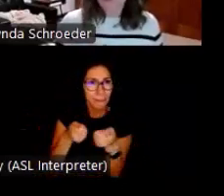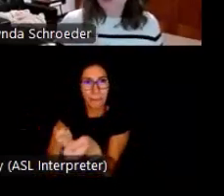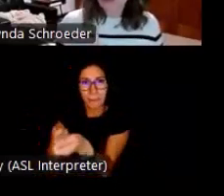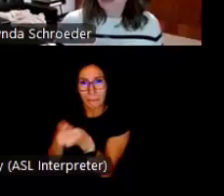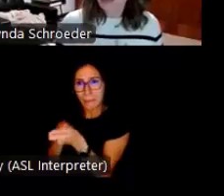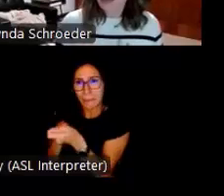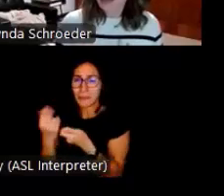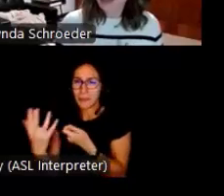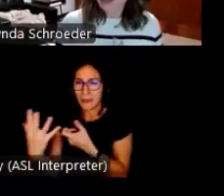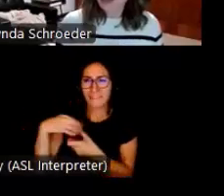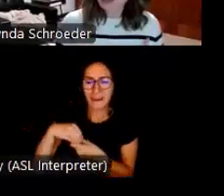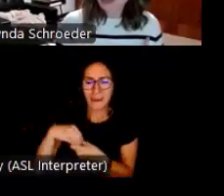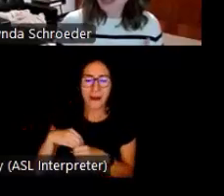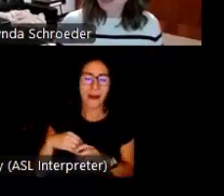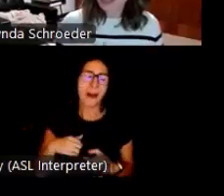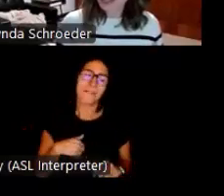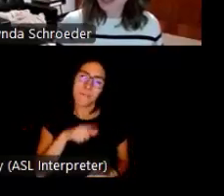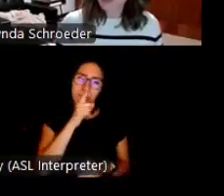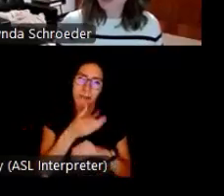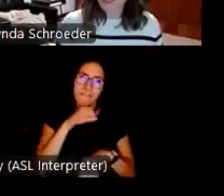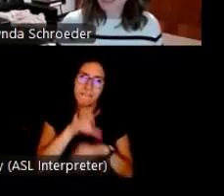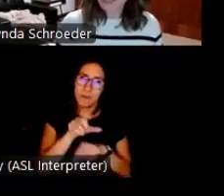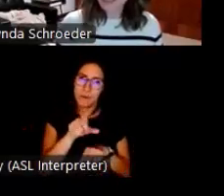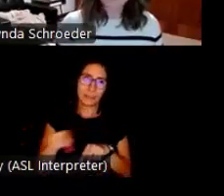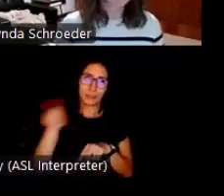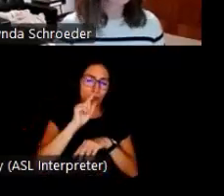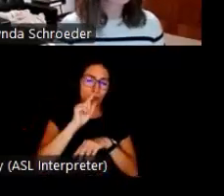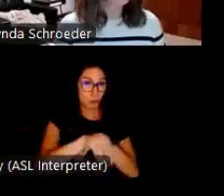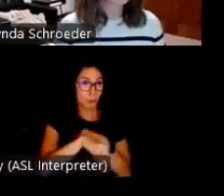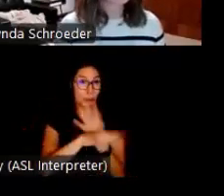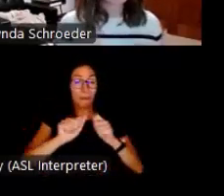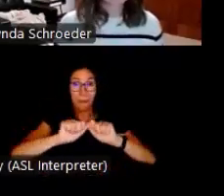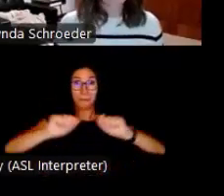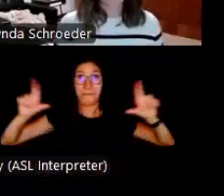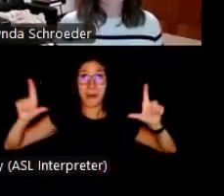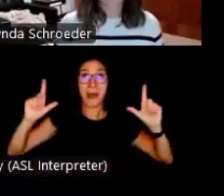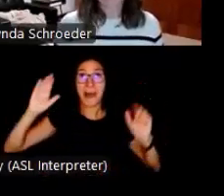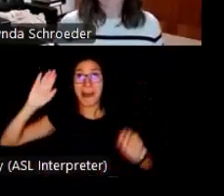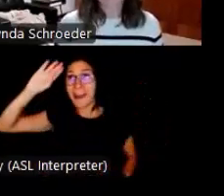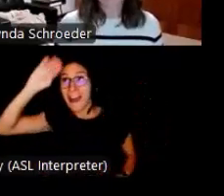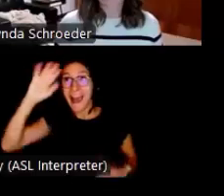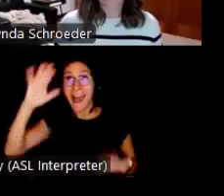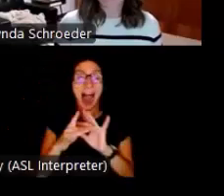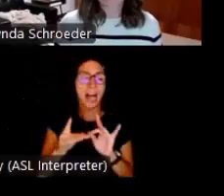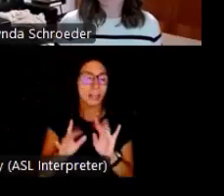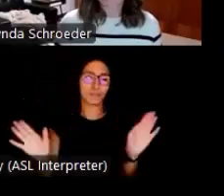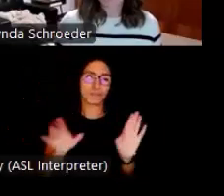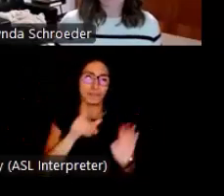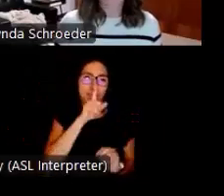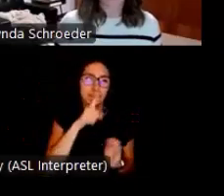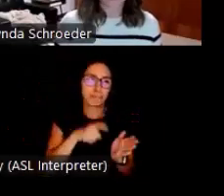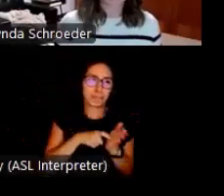make my online students do that, my doctoral candidates. I am going to ask you to engage in the text box as you are able